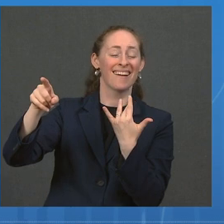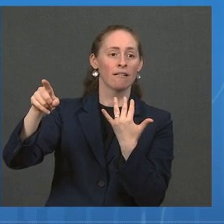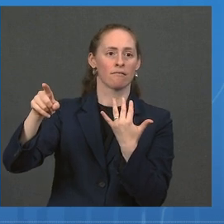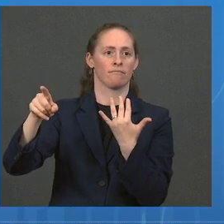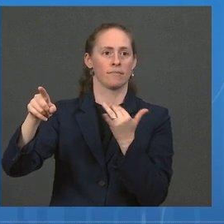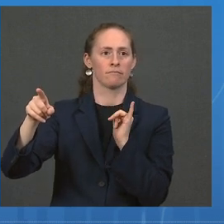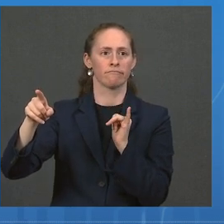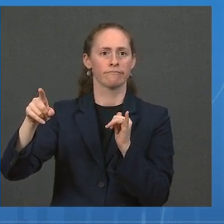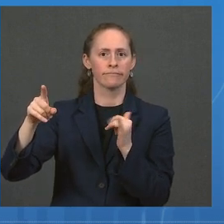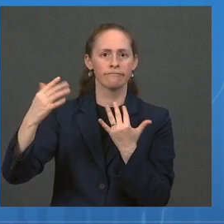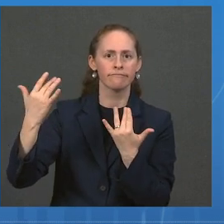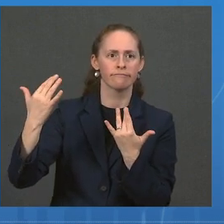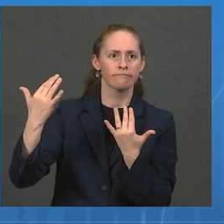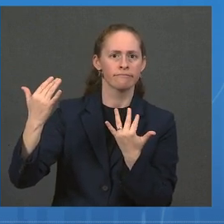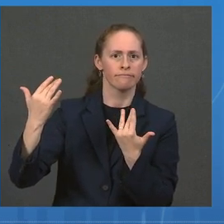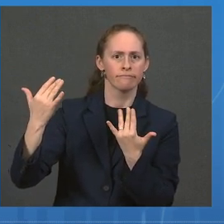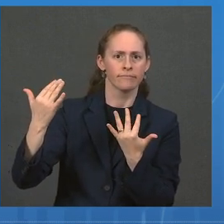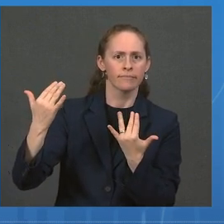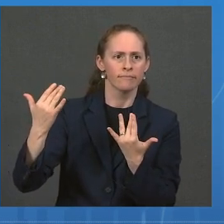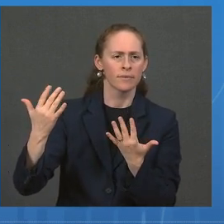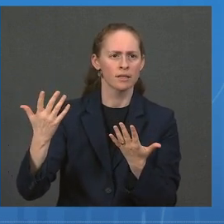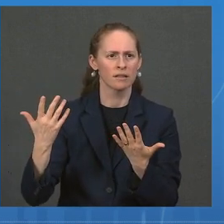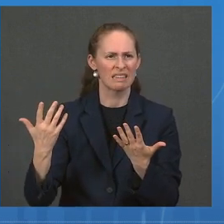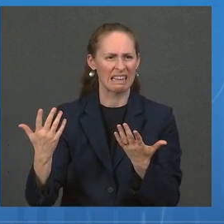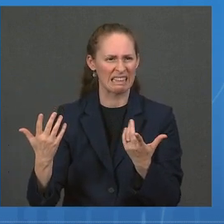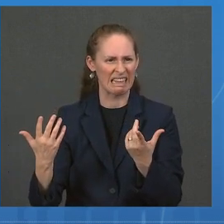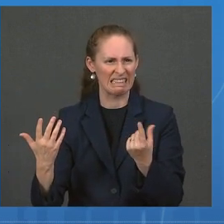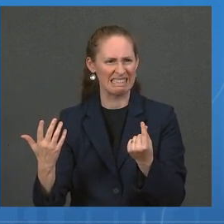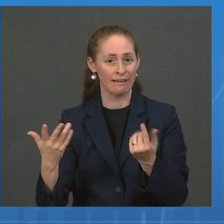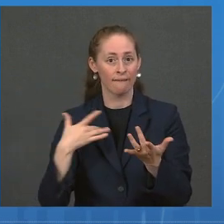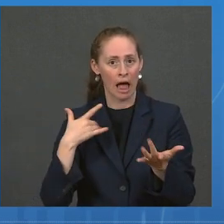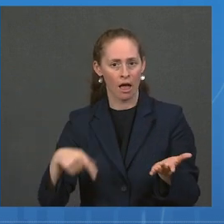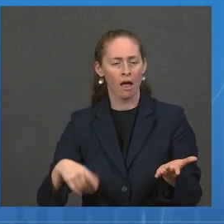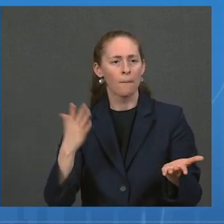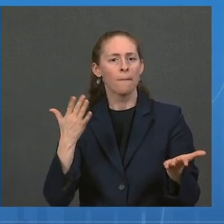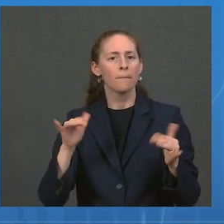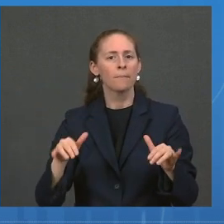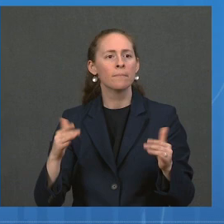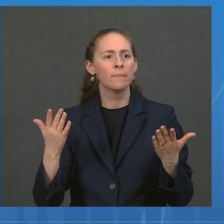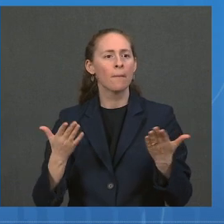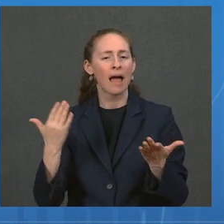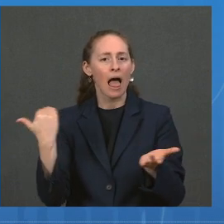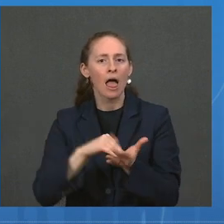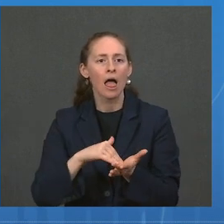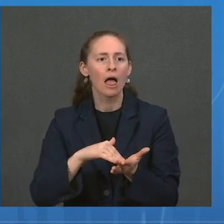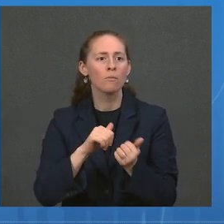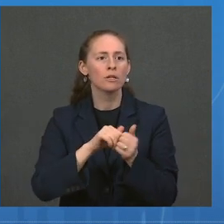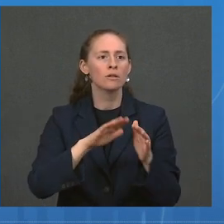And aren't you doing that again now with kids' shots? Mr. Zients: No, Sheryl, I think --